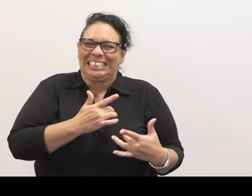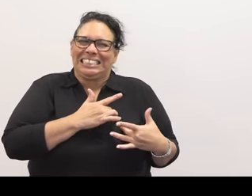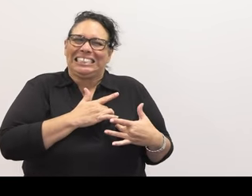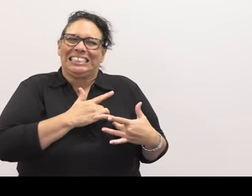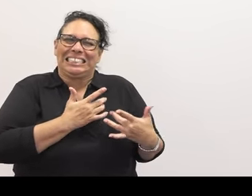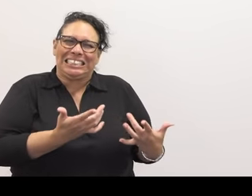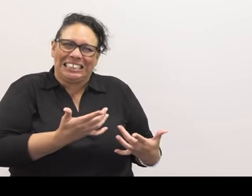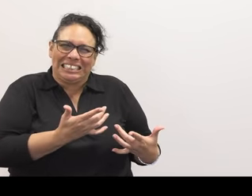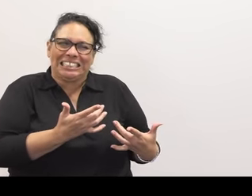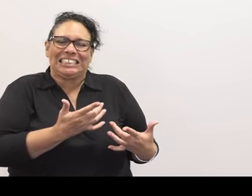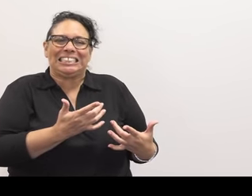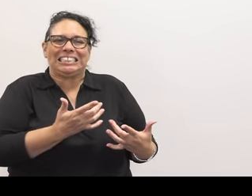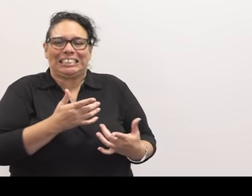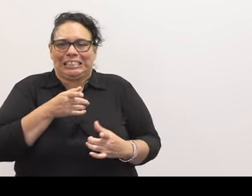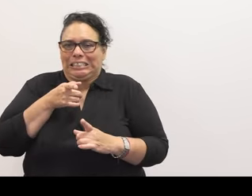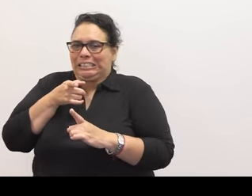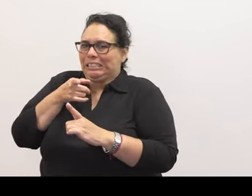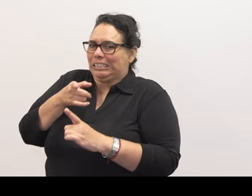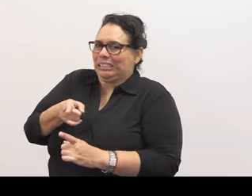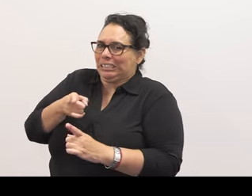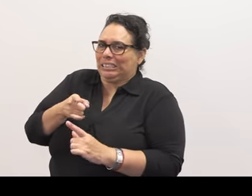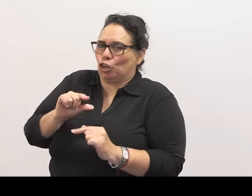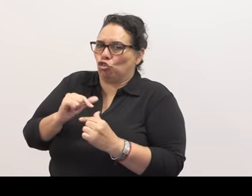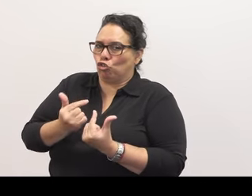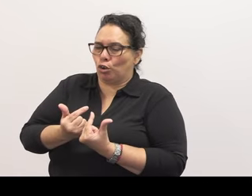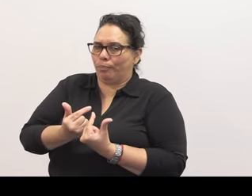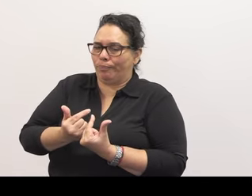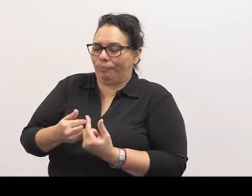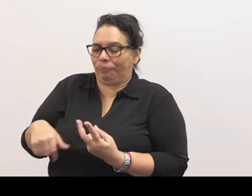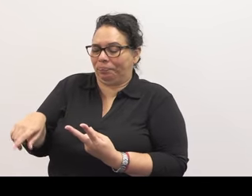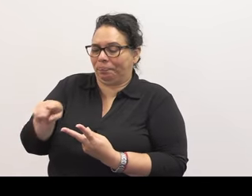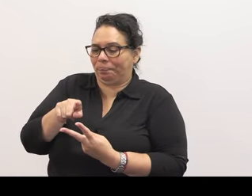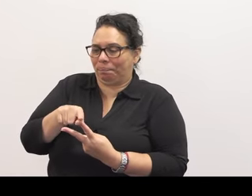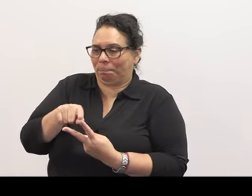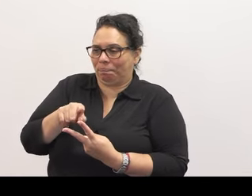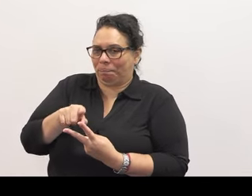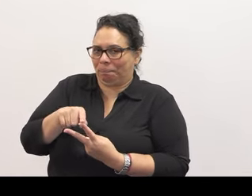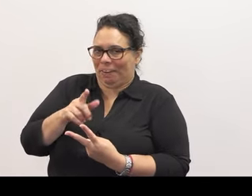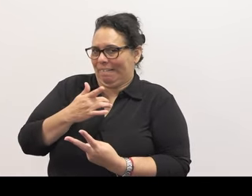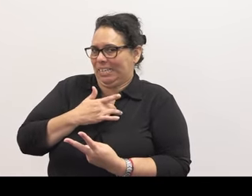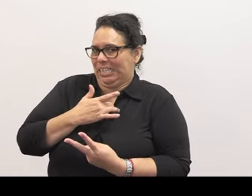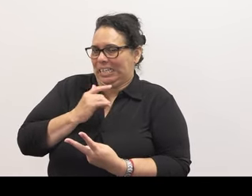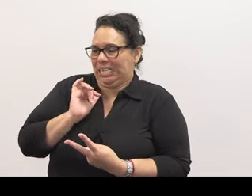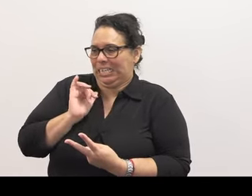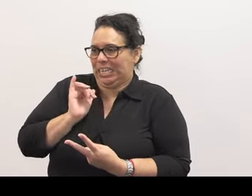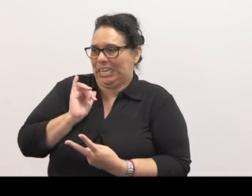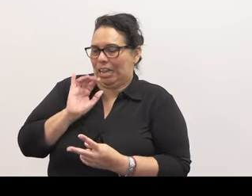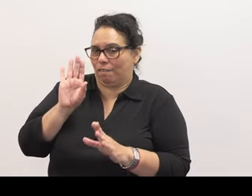it's for one or two reasons. Either they feel like focusing on this particular